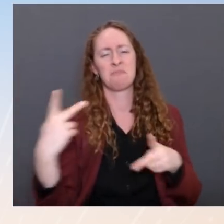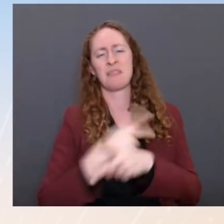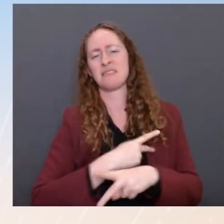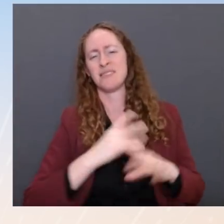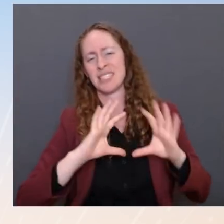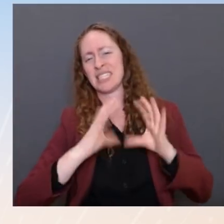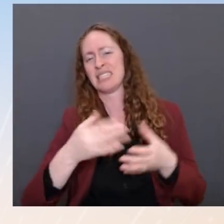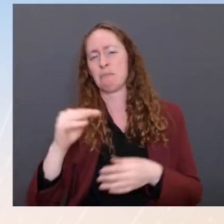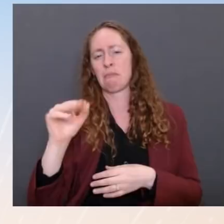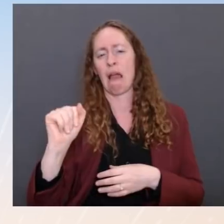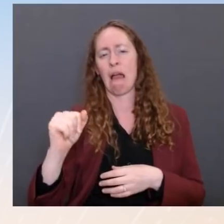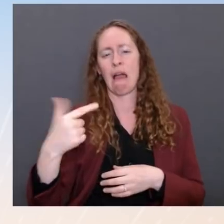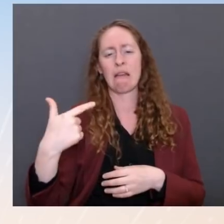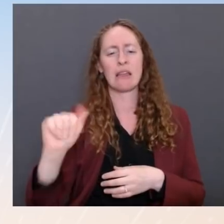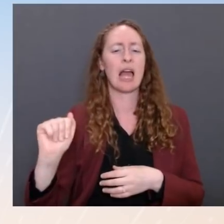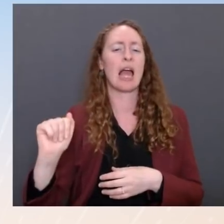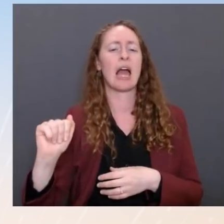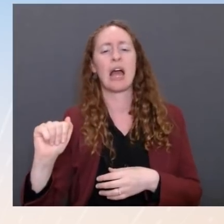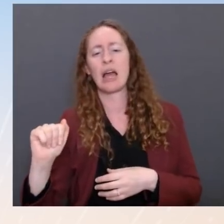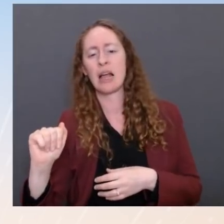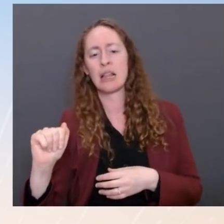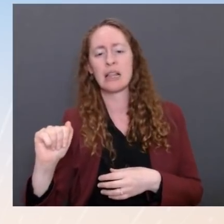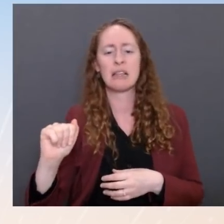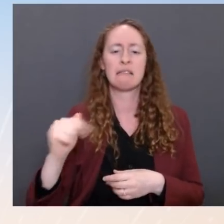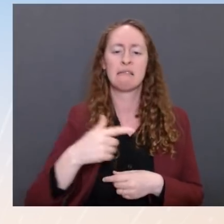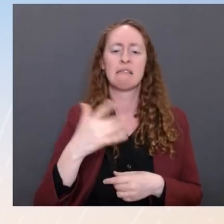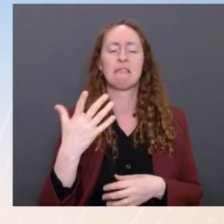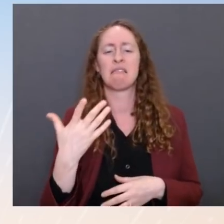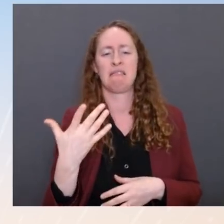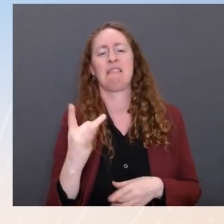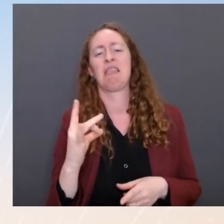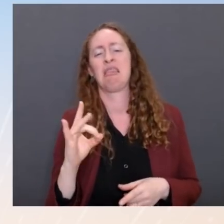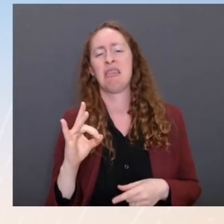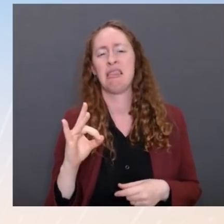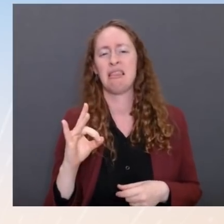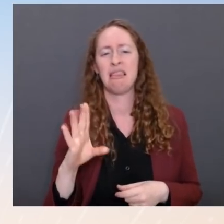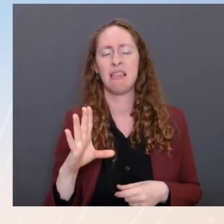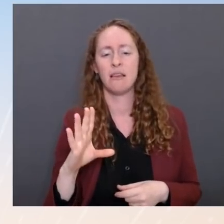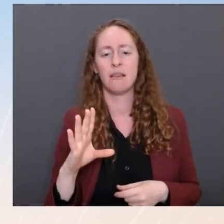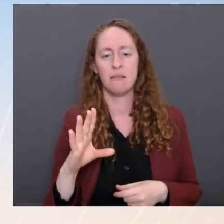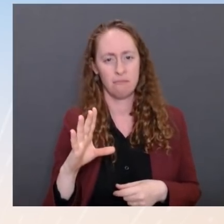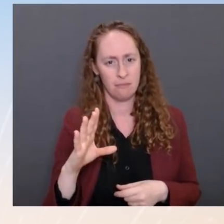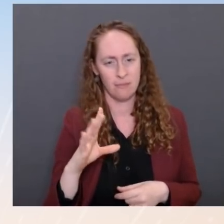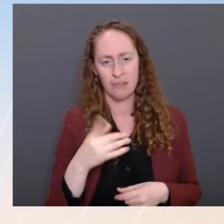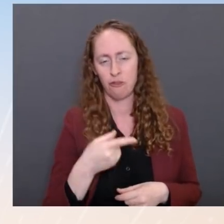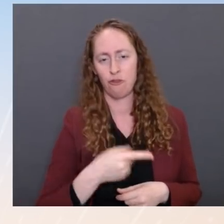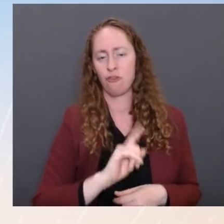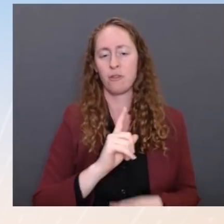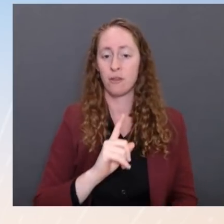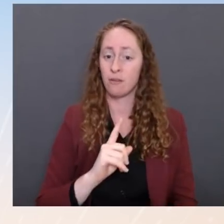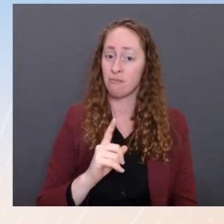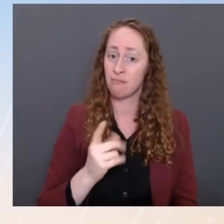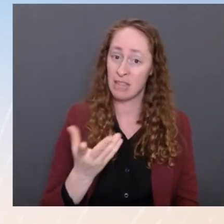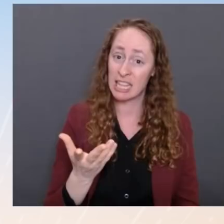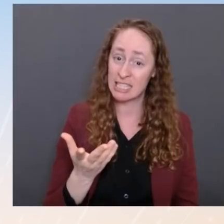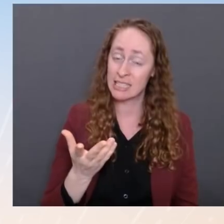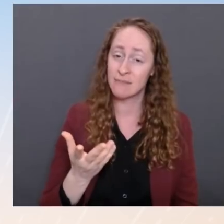and, sort of, cowering to former President Trump. Does he -- but he's also said he's been surprised by that.